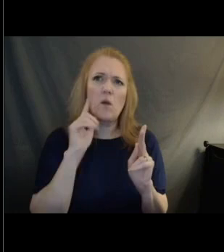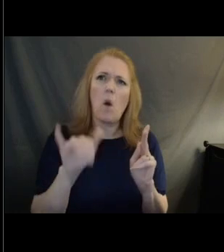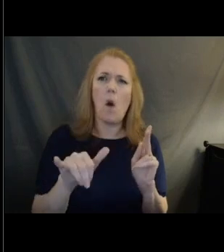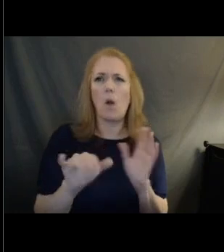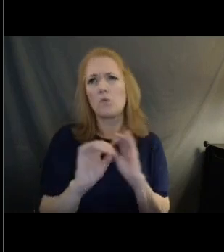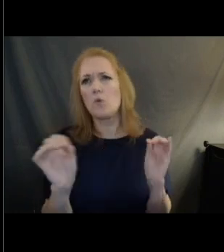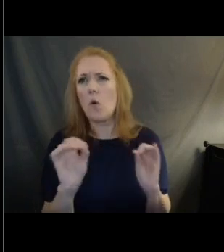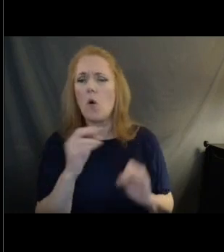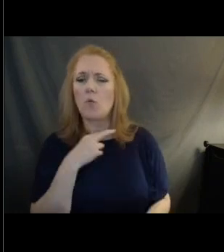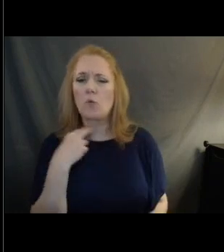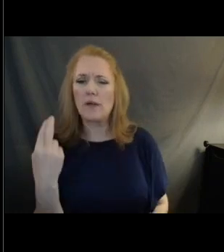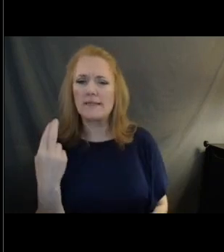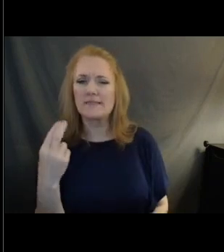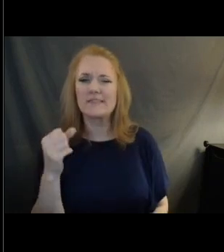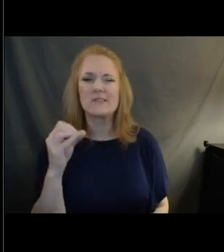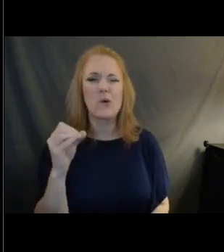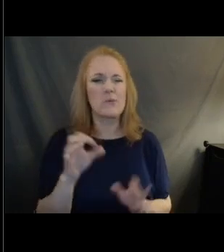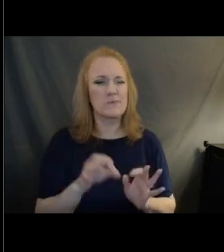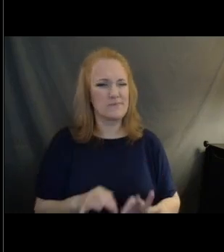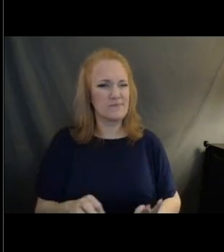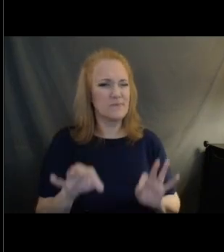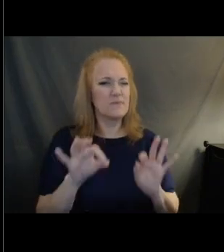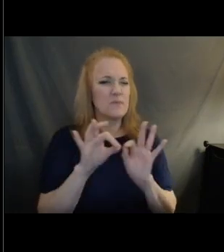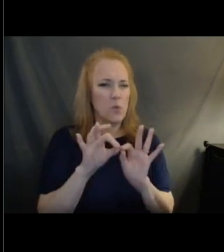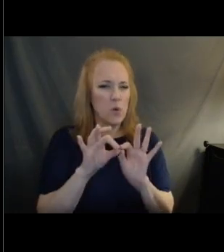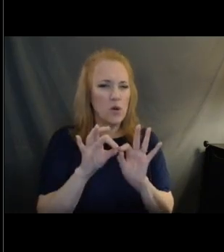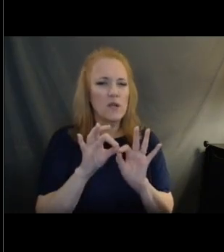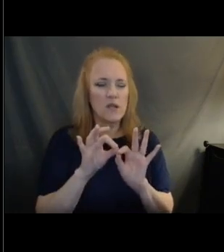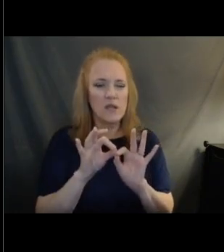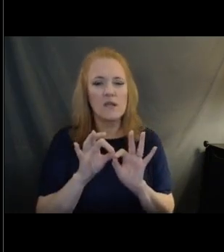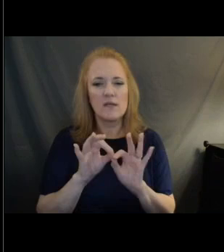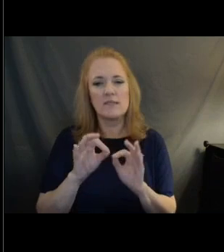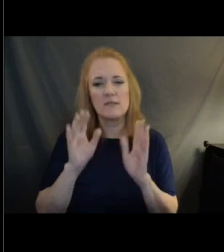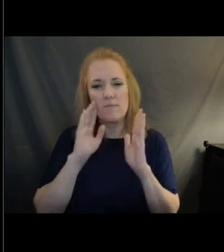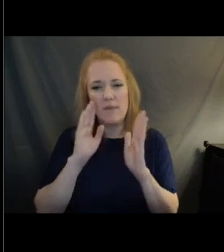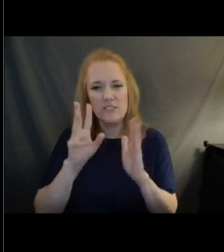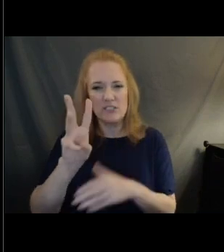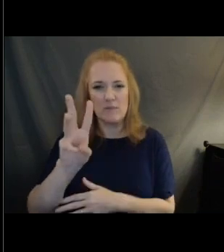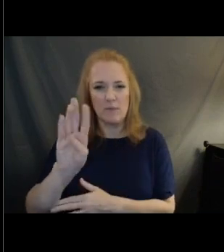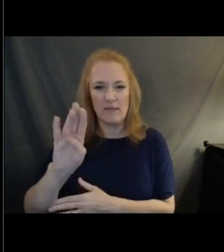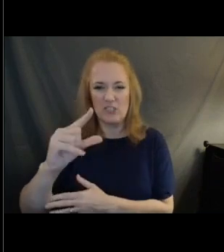which is why it's important to really pay attention to the WBGT category that the value